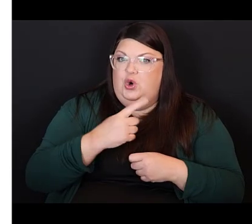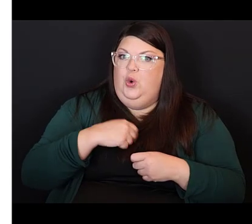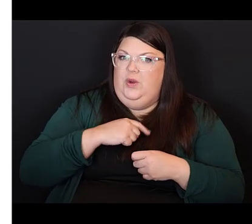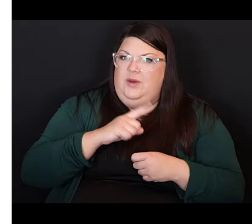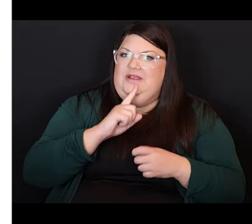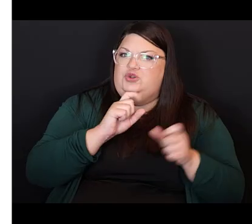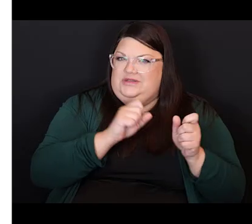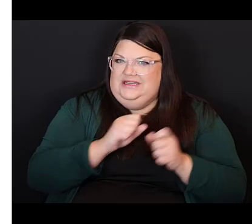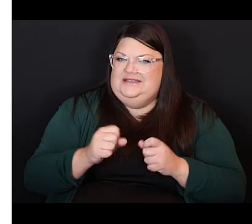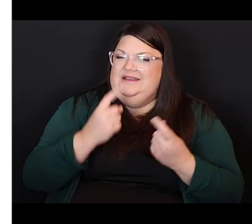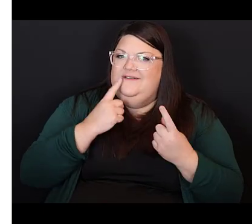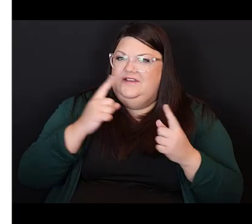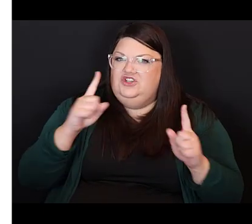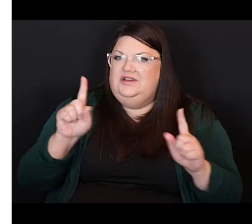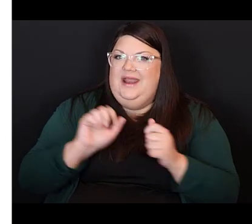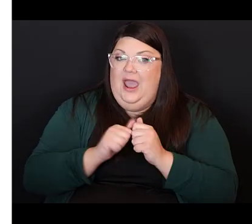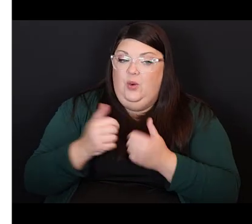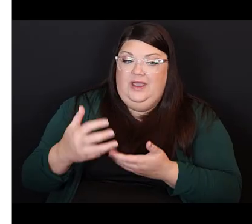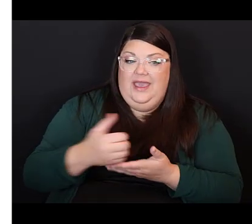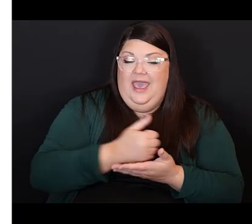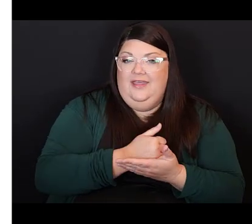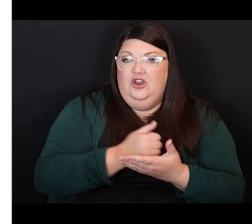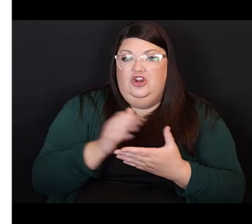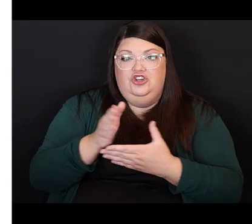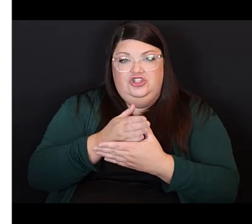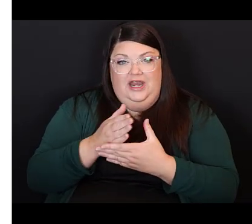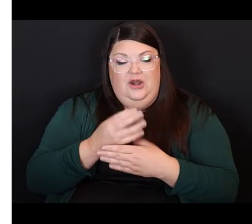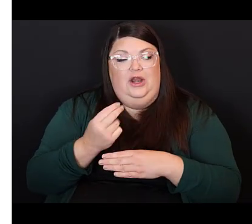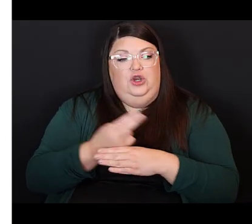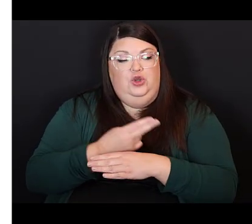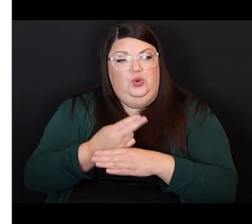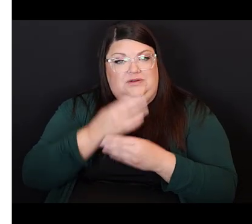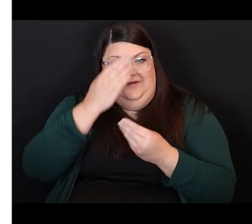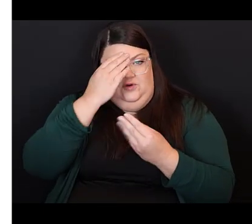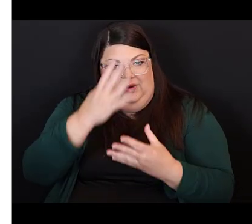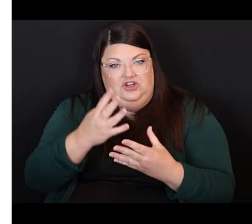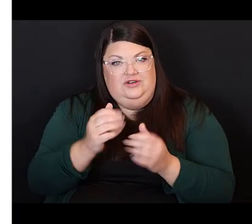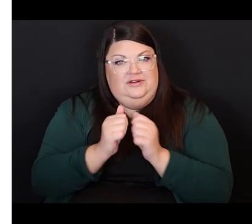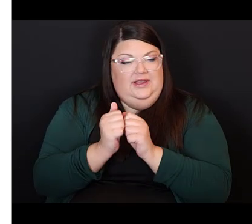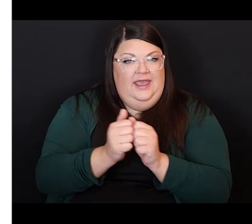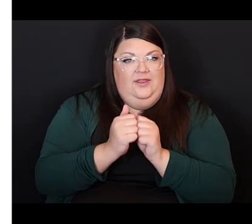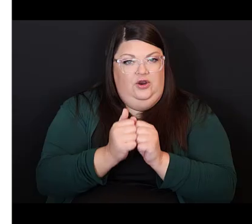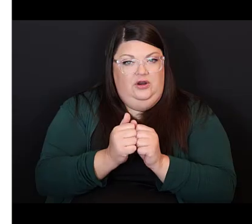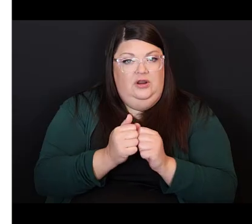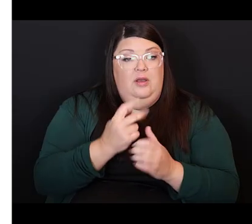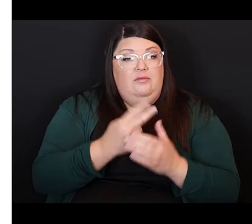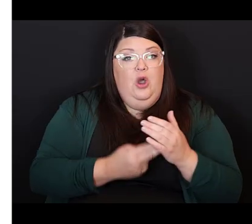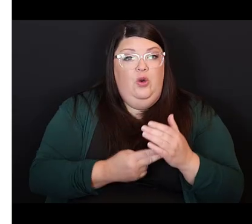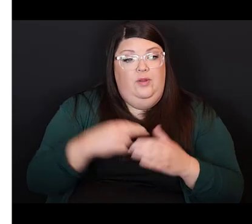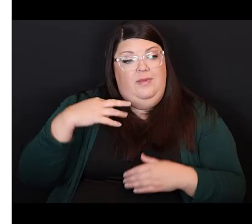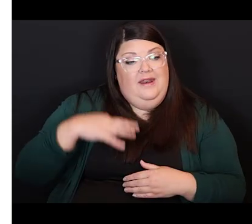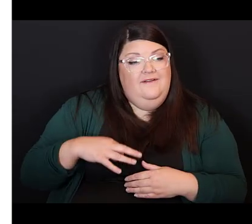strategic and efficient in how we gather, share, and use information together to both benefit our